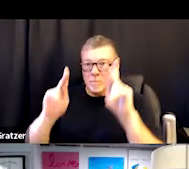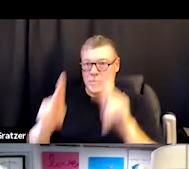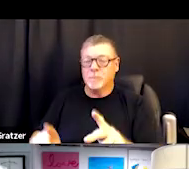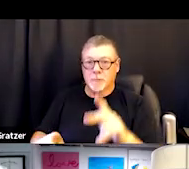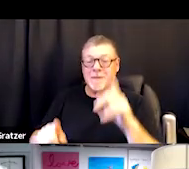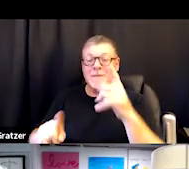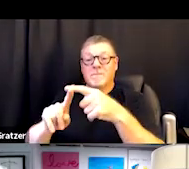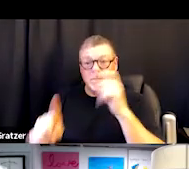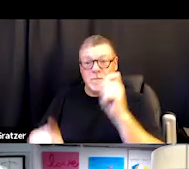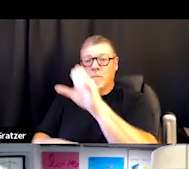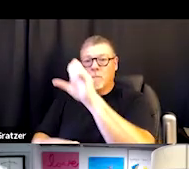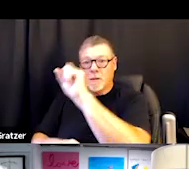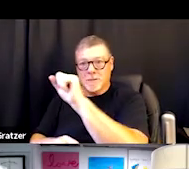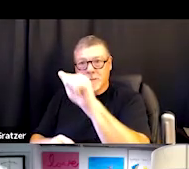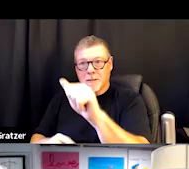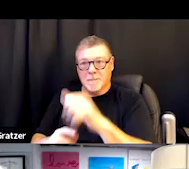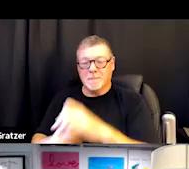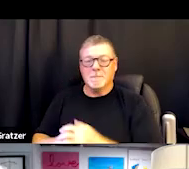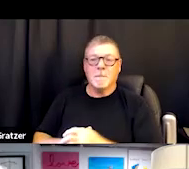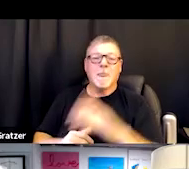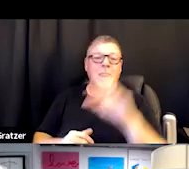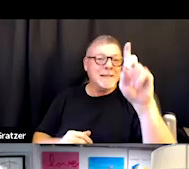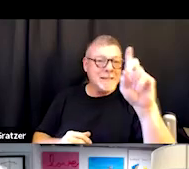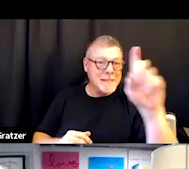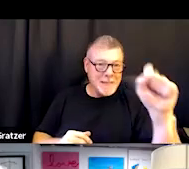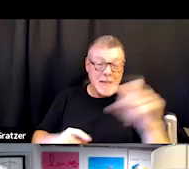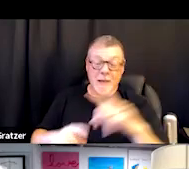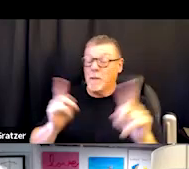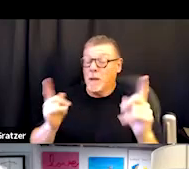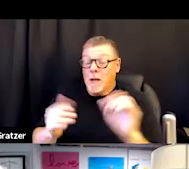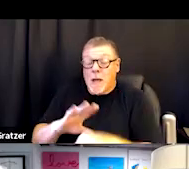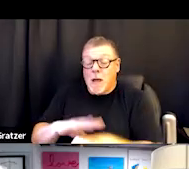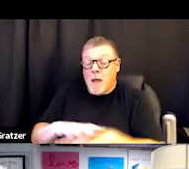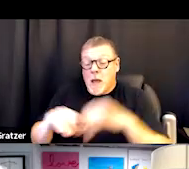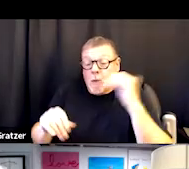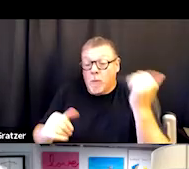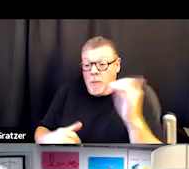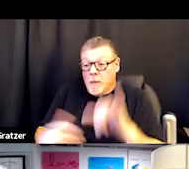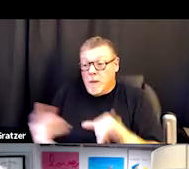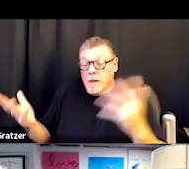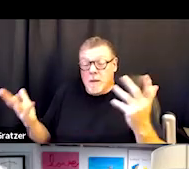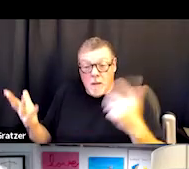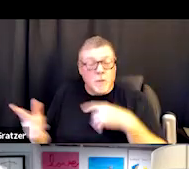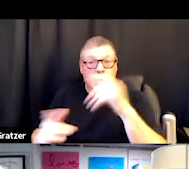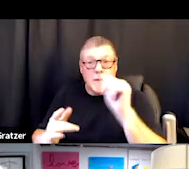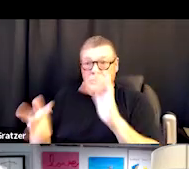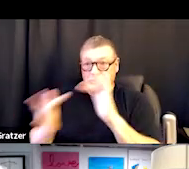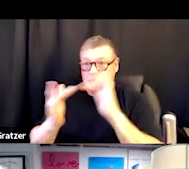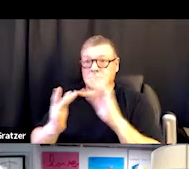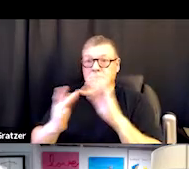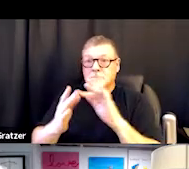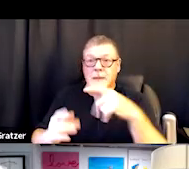Outside of that, you're always welcome of course, to reach out to the SSA public affairs specialists